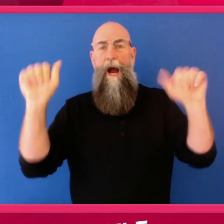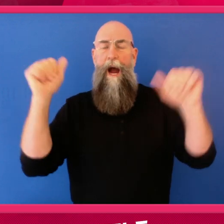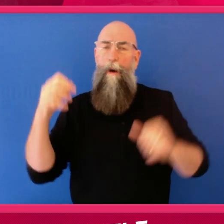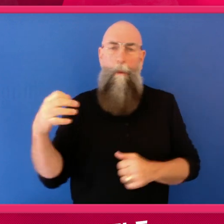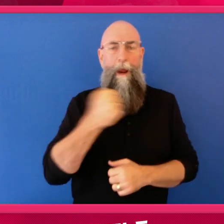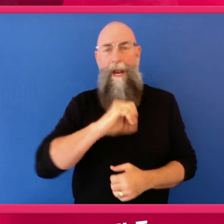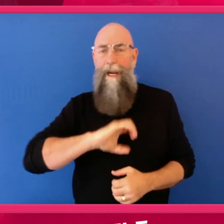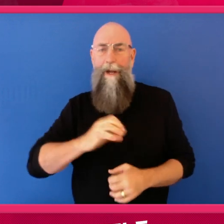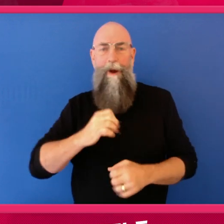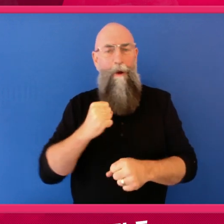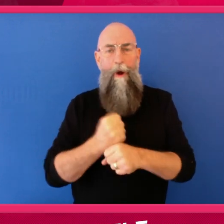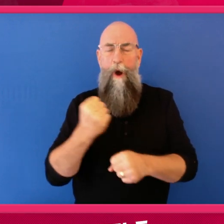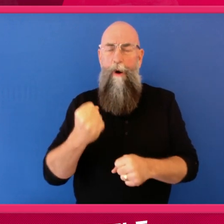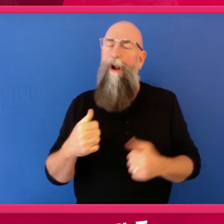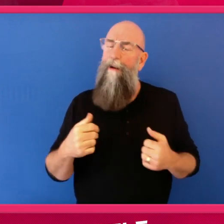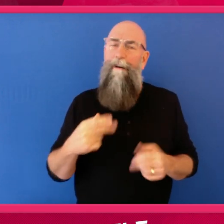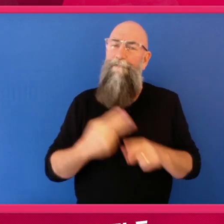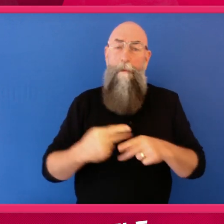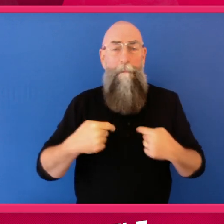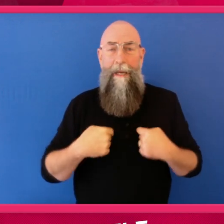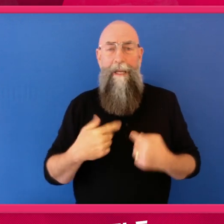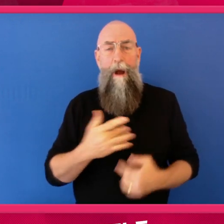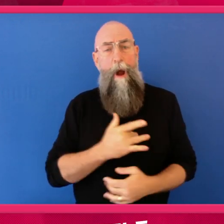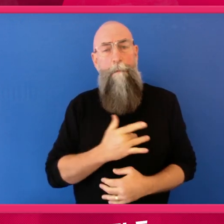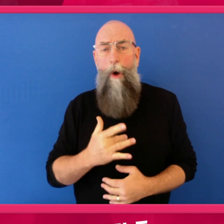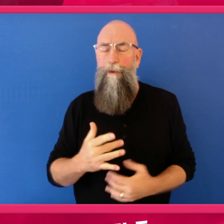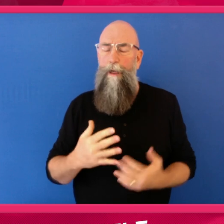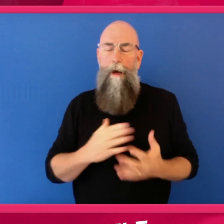just, it was so emotional. I couldn't I couldn't hold back tears. And I don't cry often. So